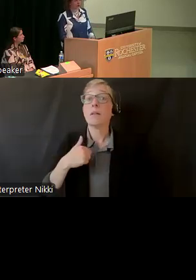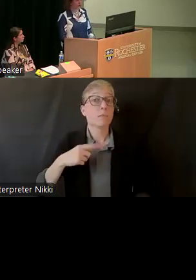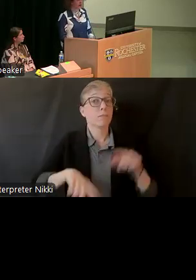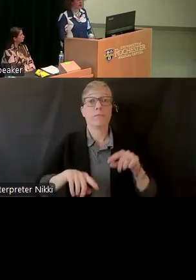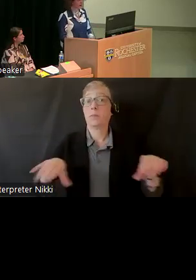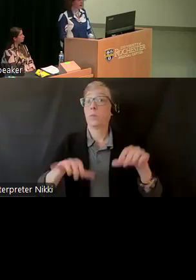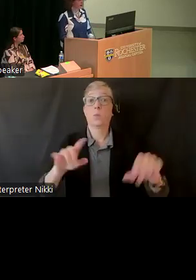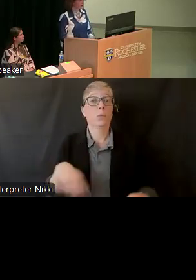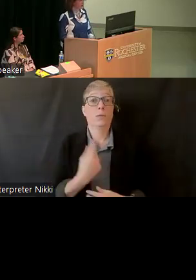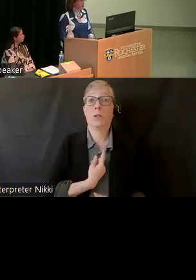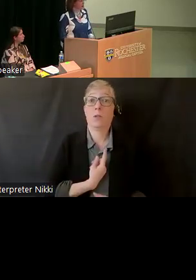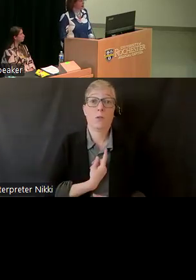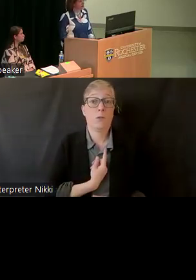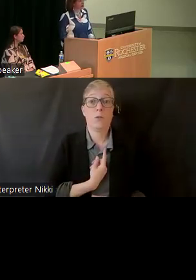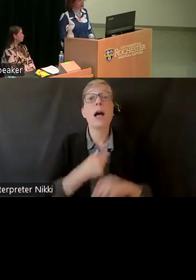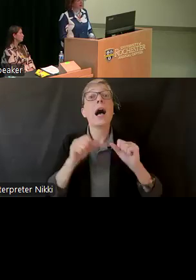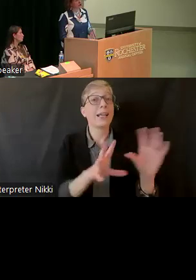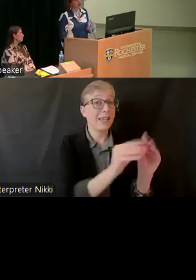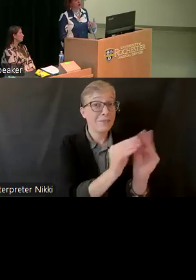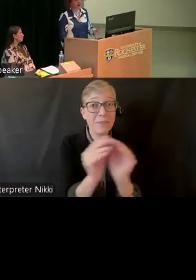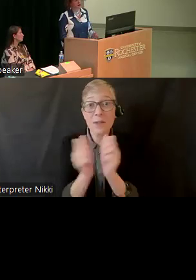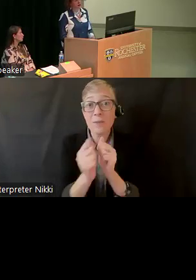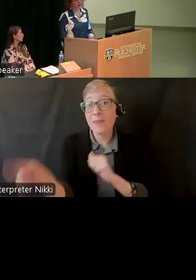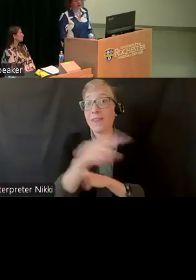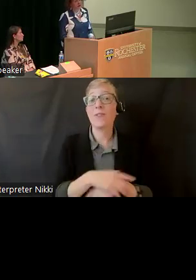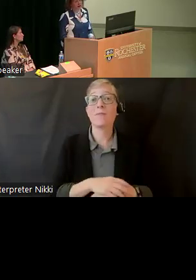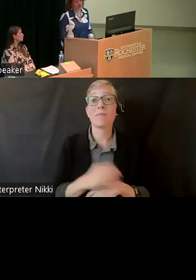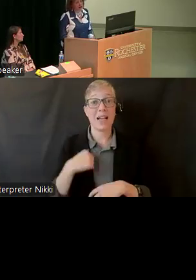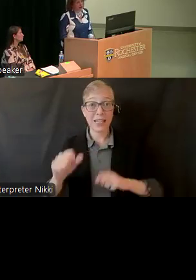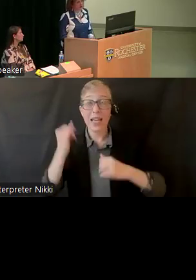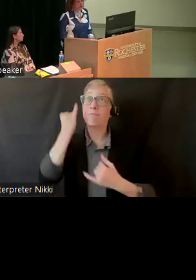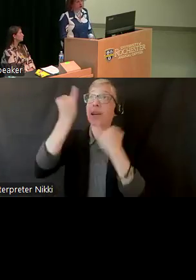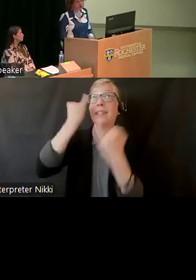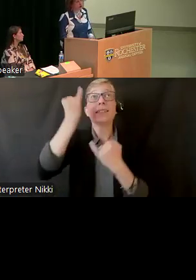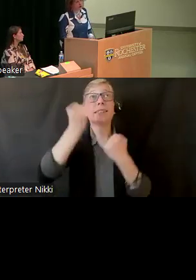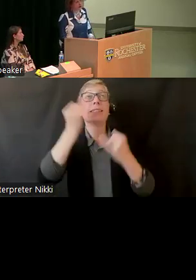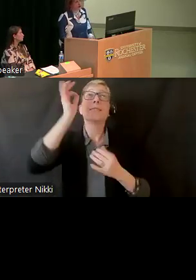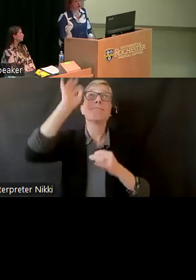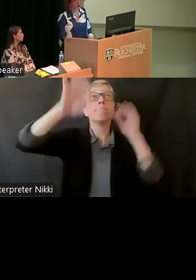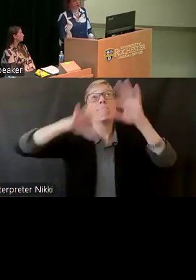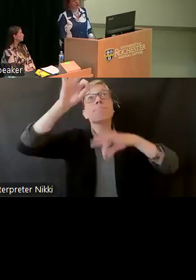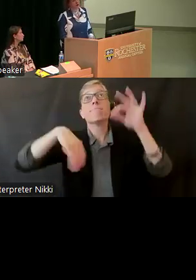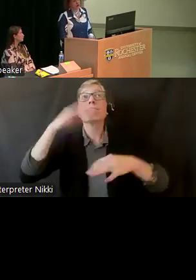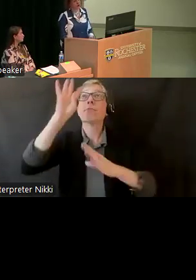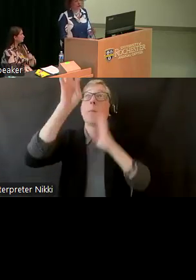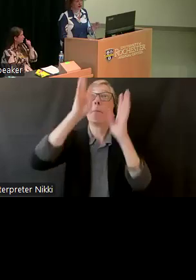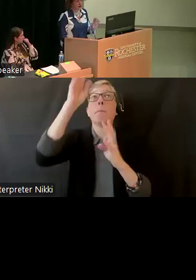you i can have some creative ideas i can try to get funding for wellness rooms although funding